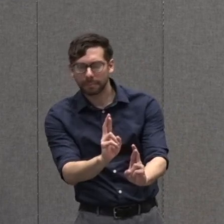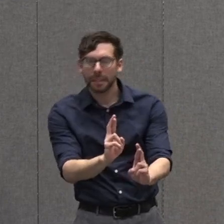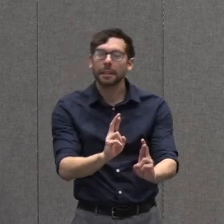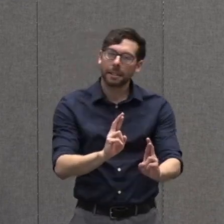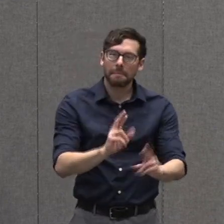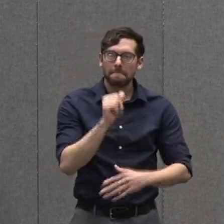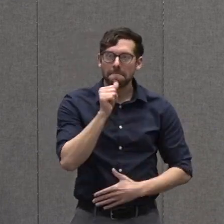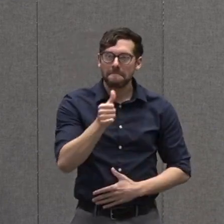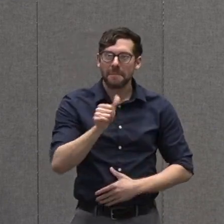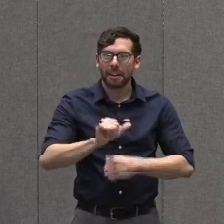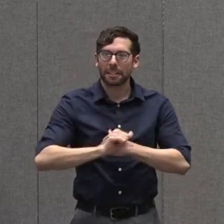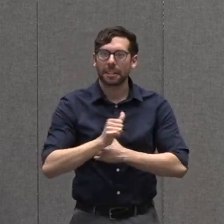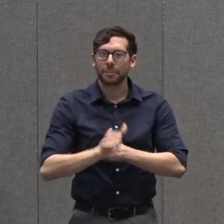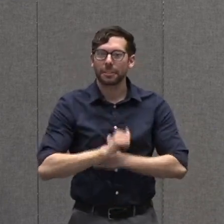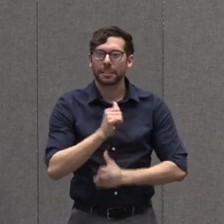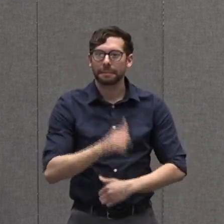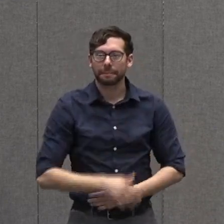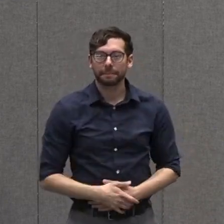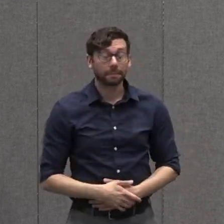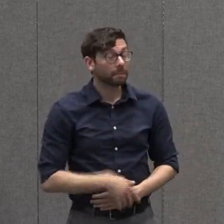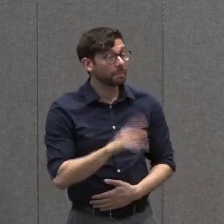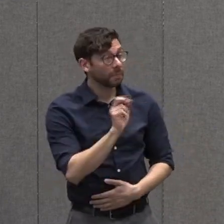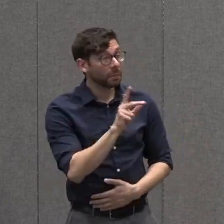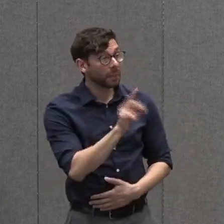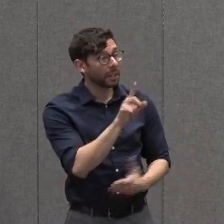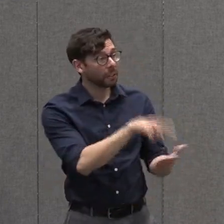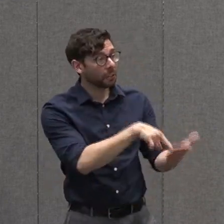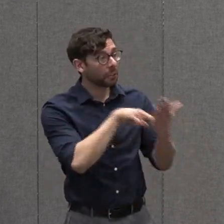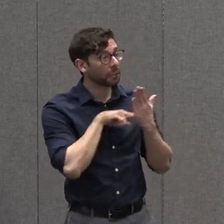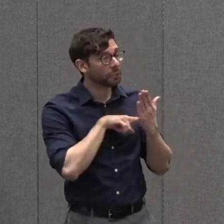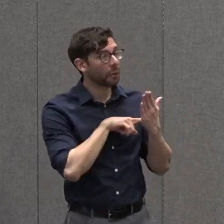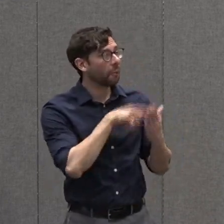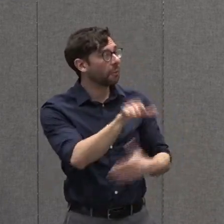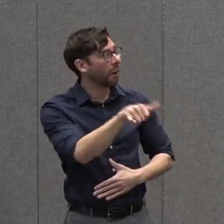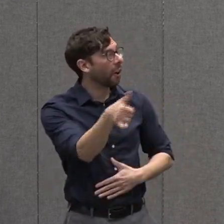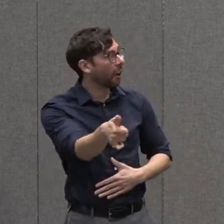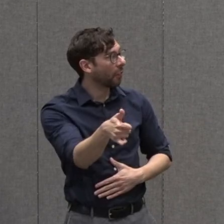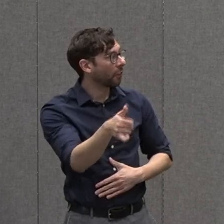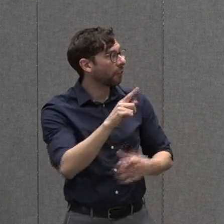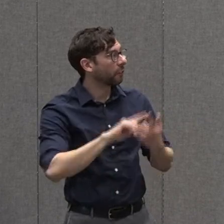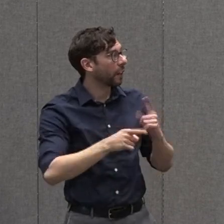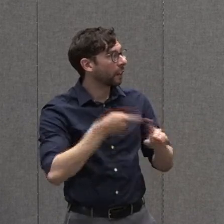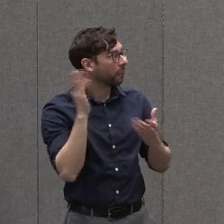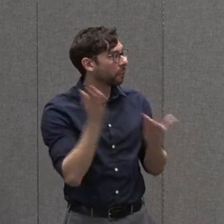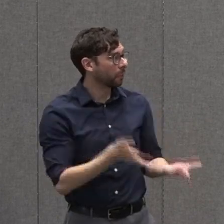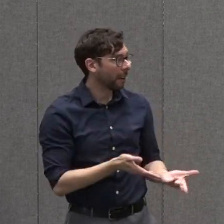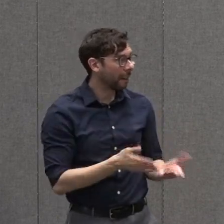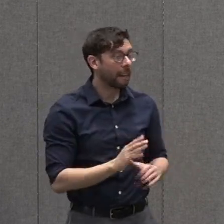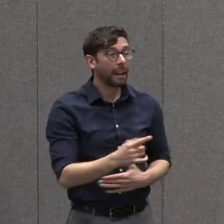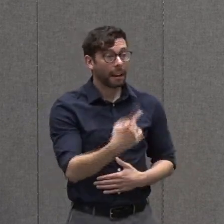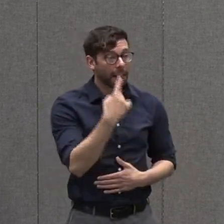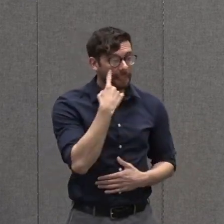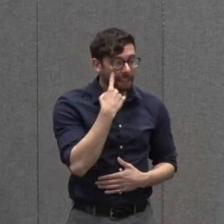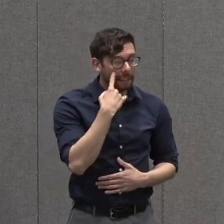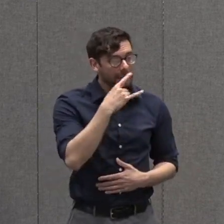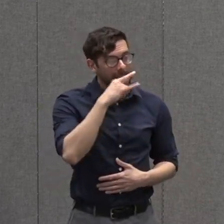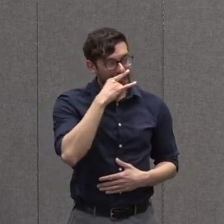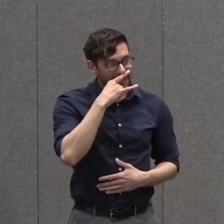Well, let's see who else you brought to show us. I think this one, the kids would really be familiar, because was talk a lot about snakes